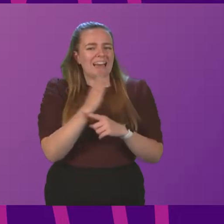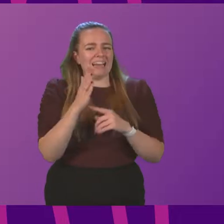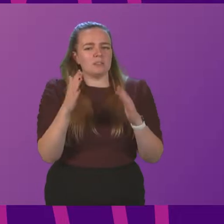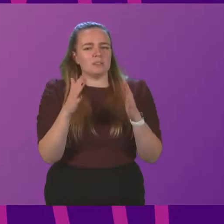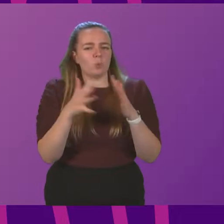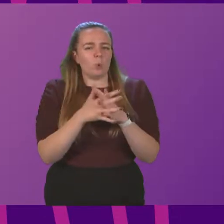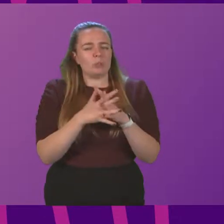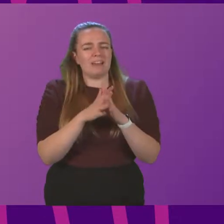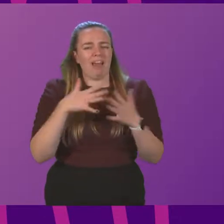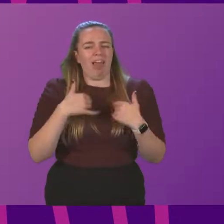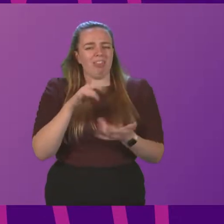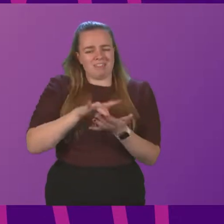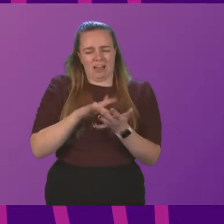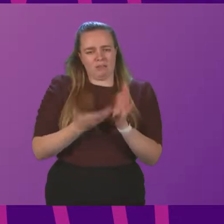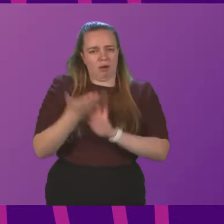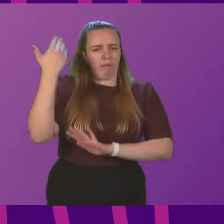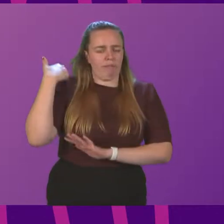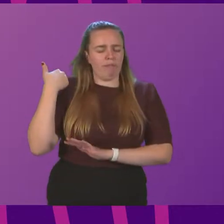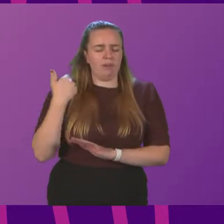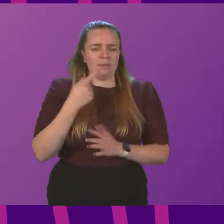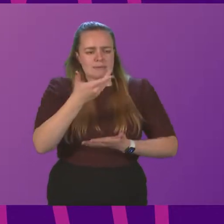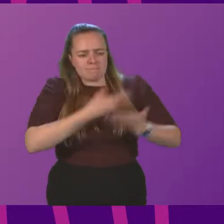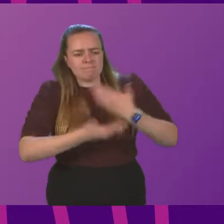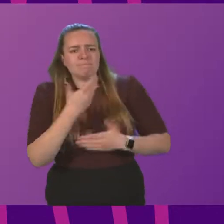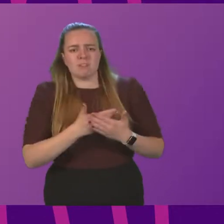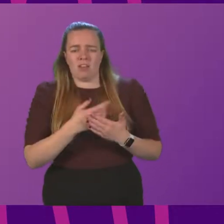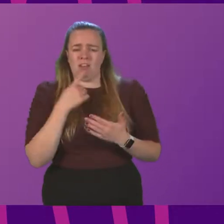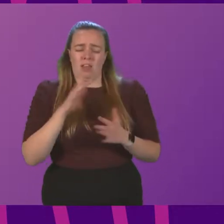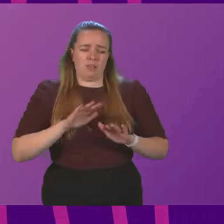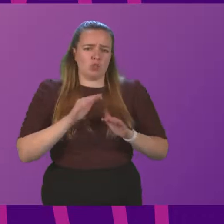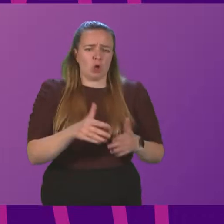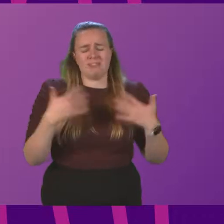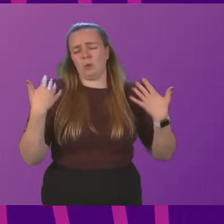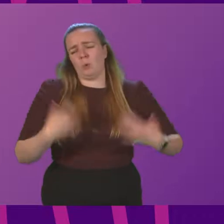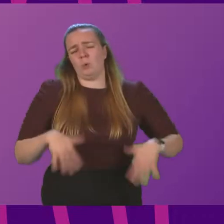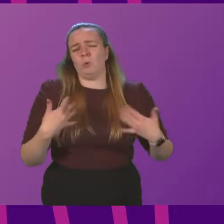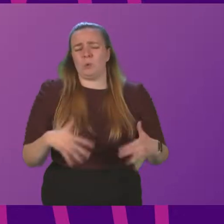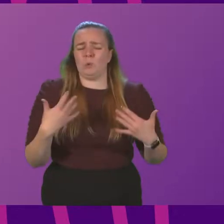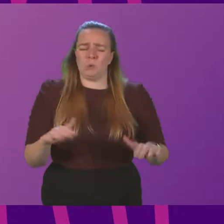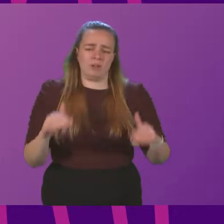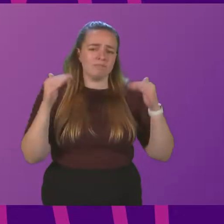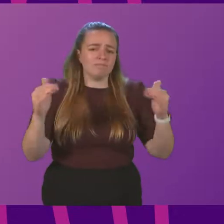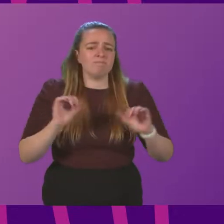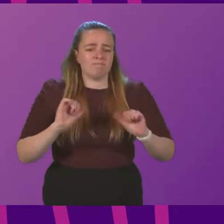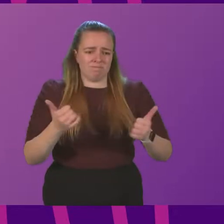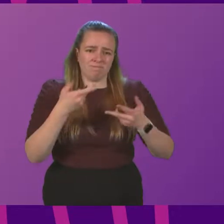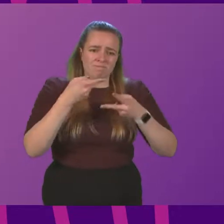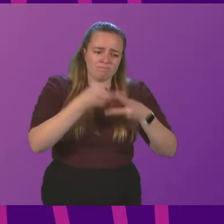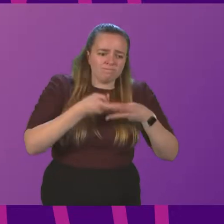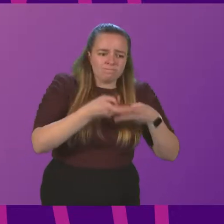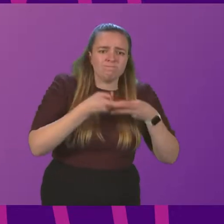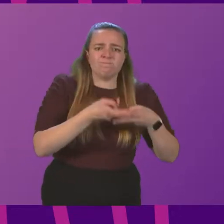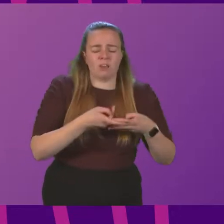of weeks ago and who told me just how good the holistic service is that she has been receiving.